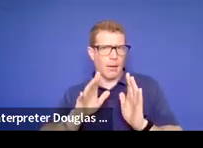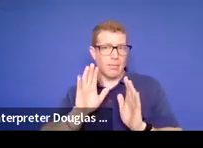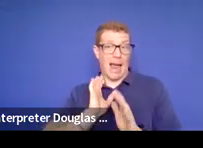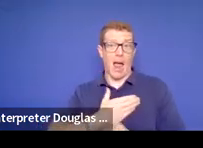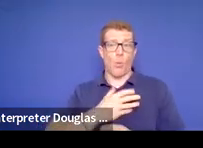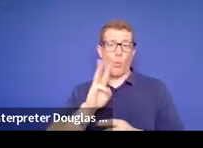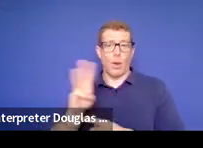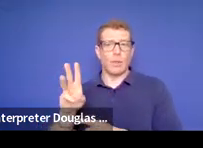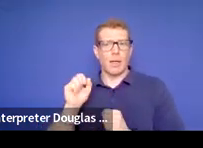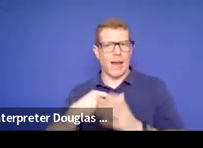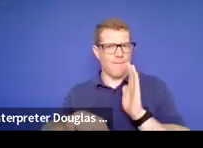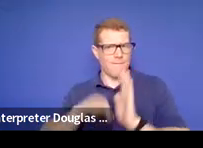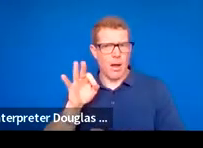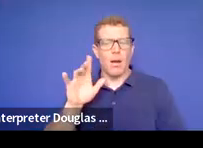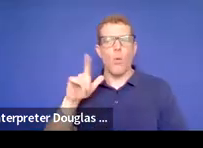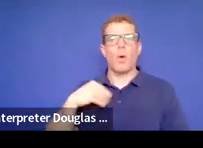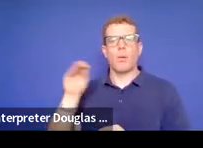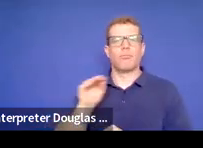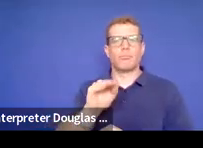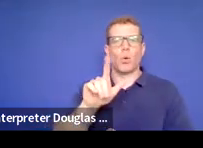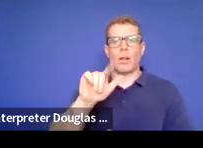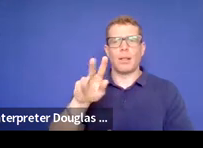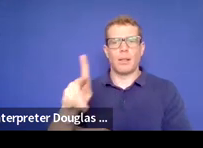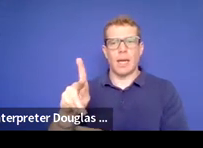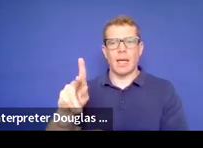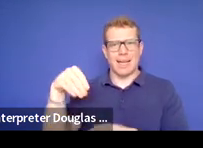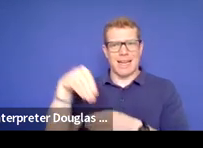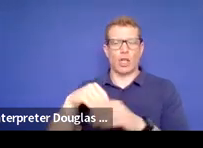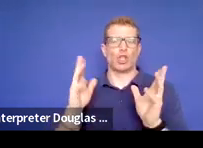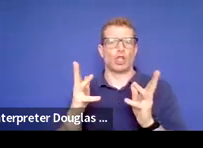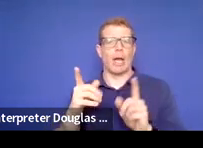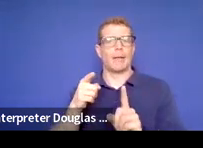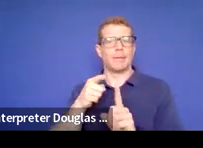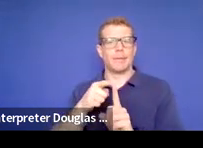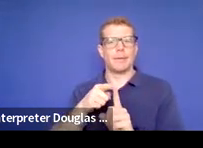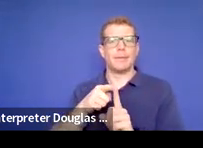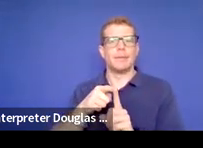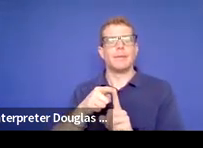I'll put the link in the chat but it's the ly link with go to conference 22 schedule.